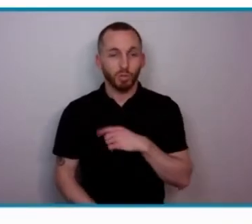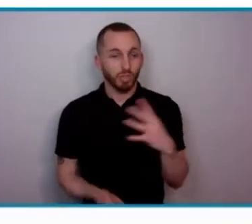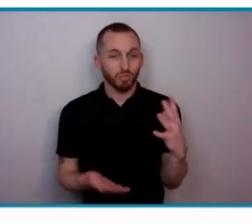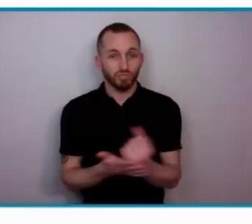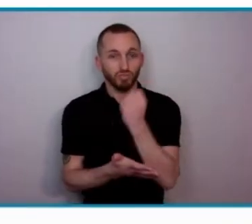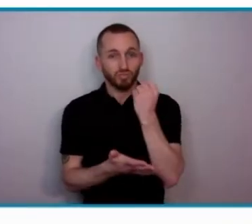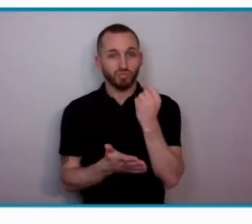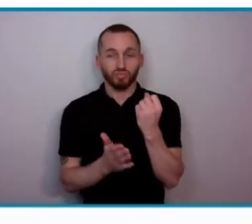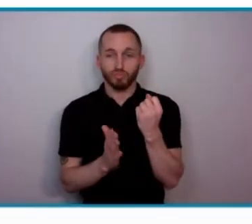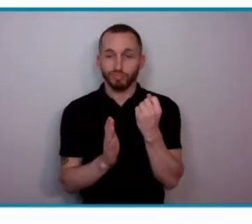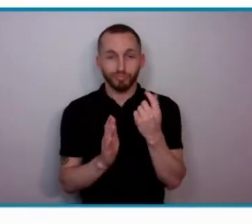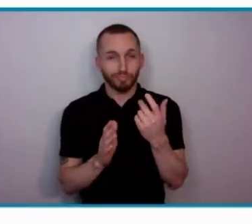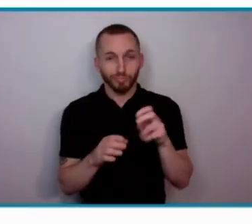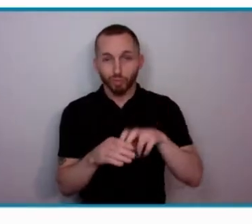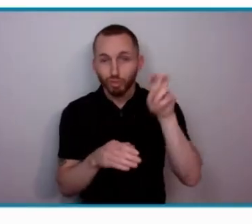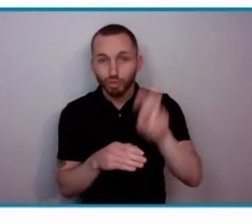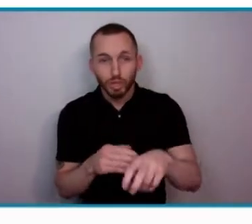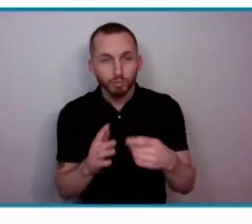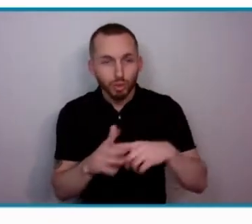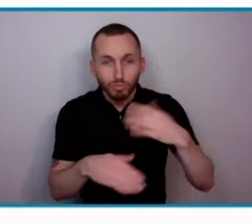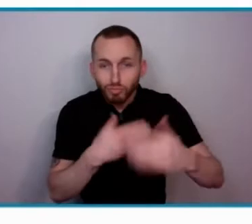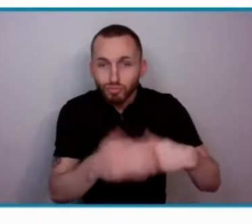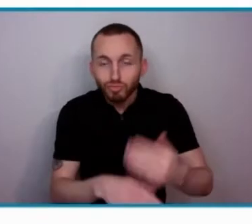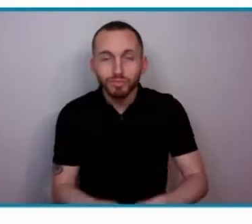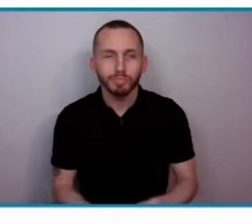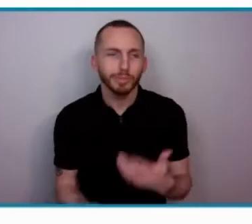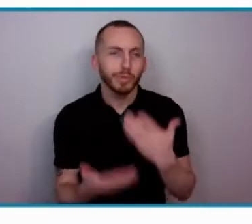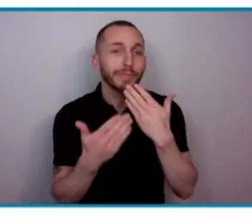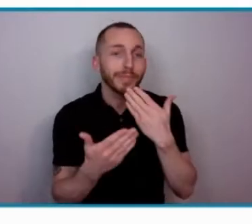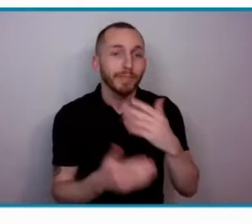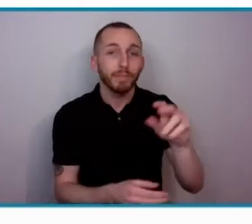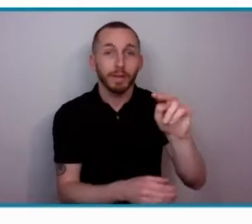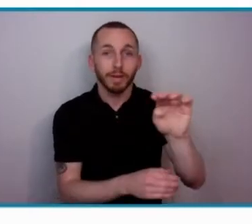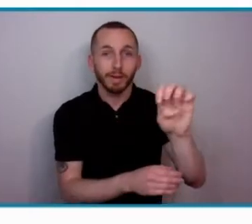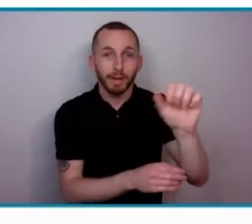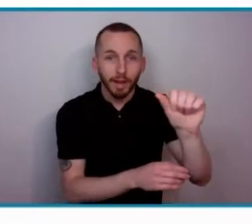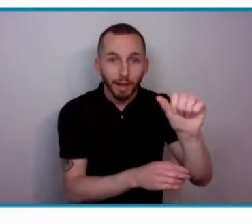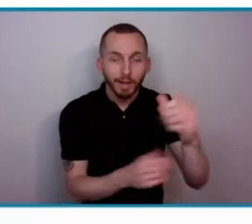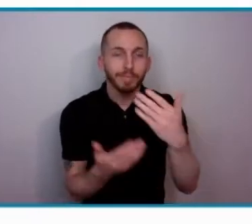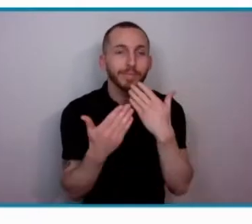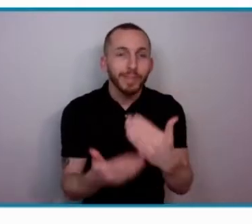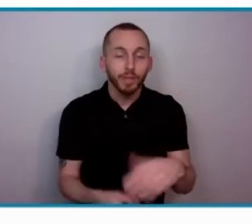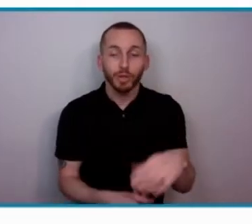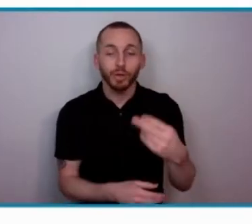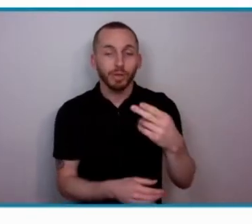And so once again, I’m very thankful to the NEA and Henry M. Jackson Foundation for making